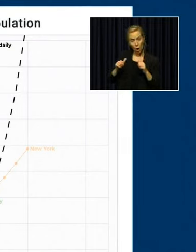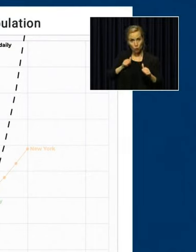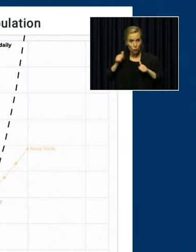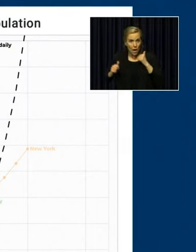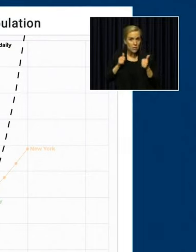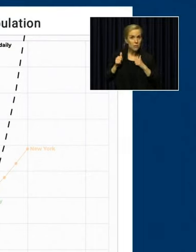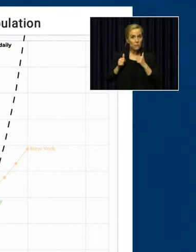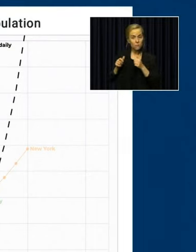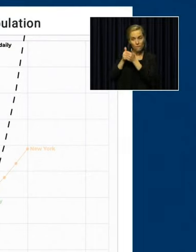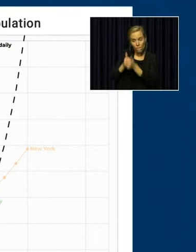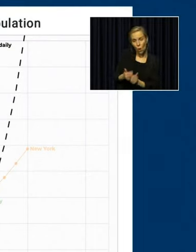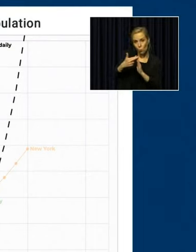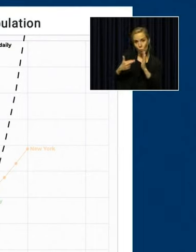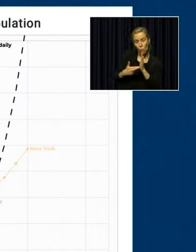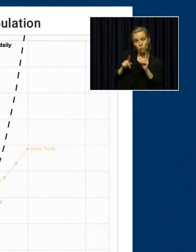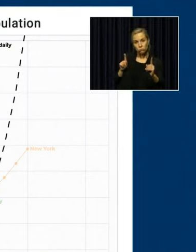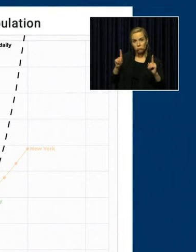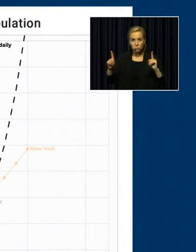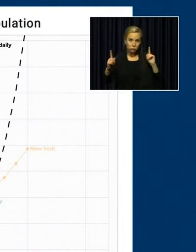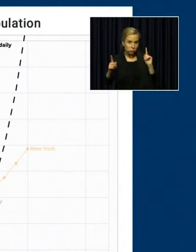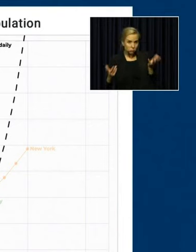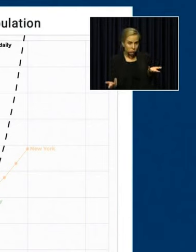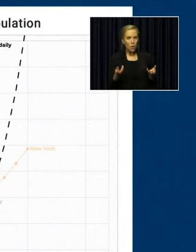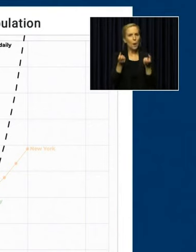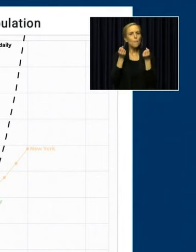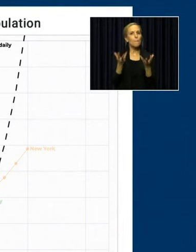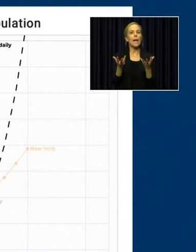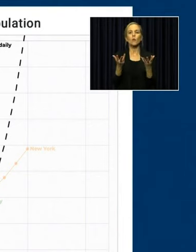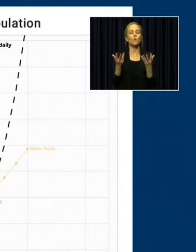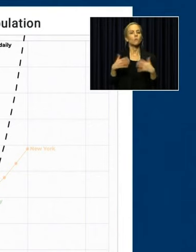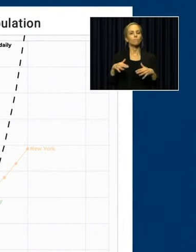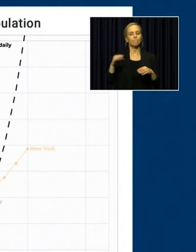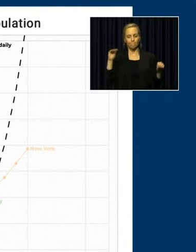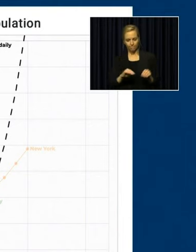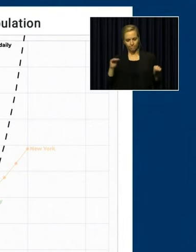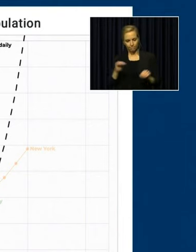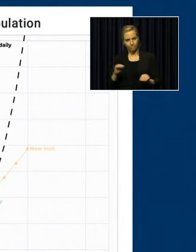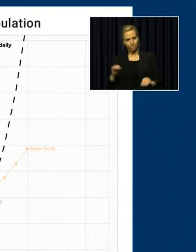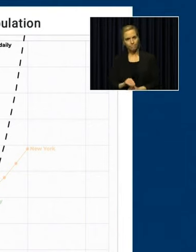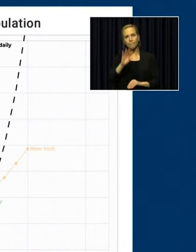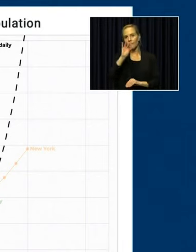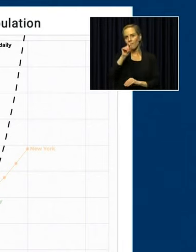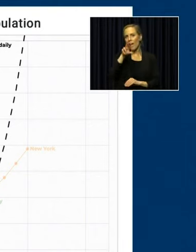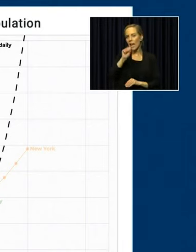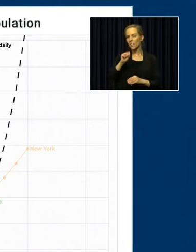ONE THEY ARE THINGS I WANT TO ADDRESS THE CLOTH MASKS DO NOT ELIMINATE THE NEED FOR SOCIAL